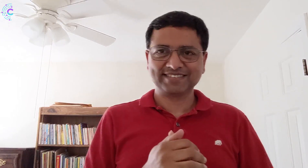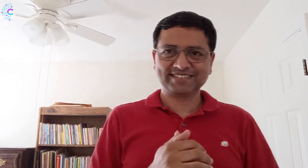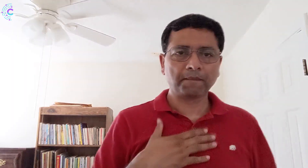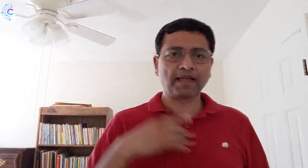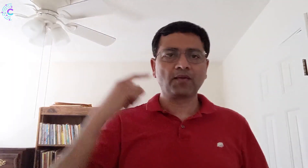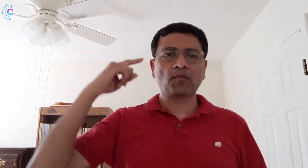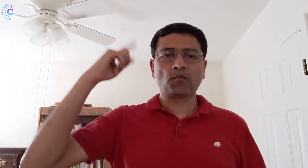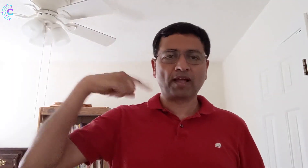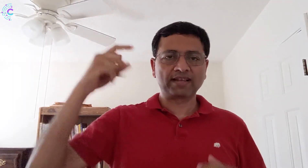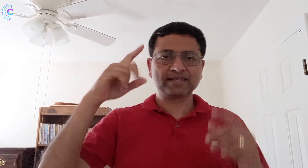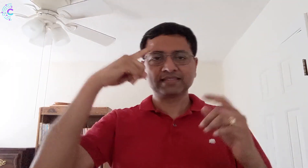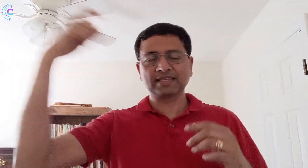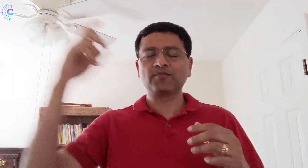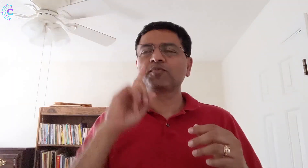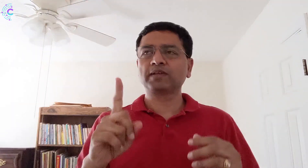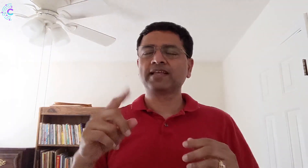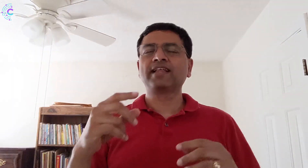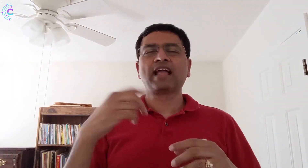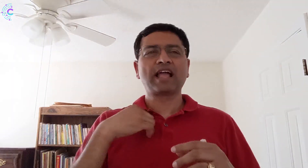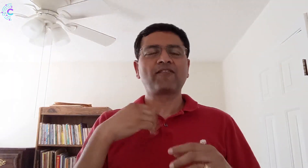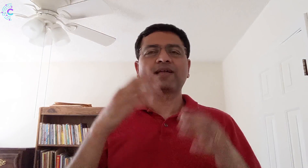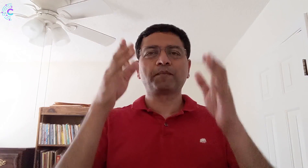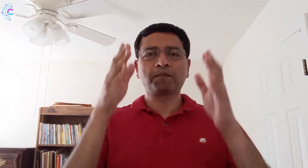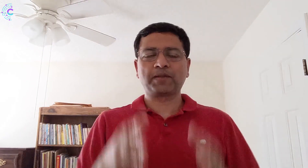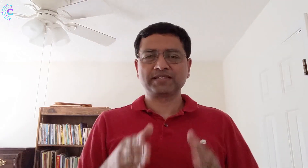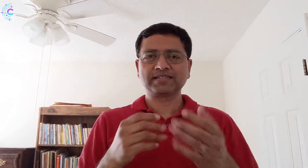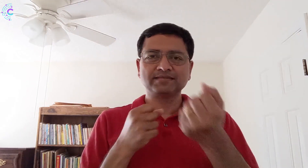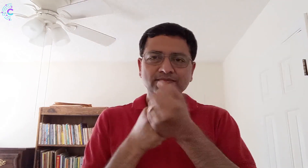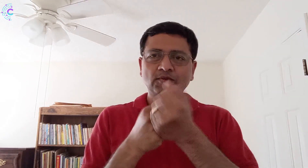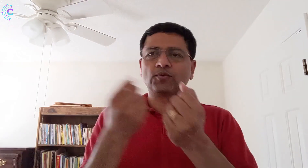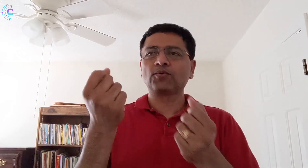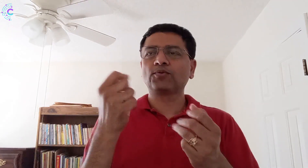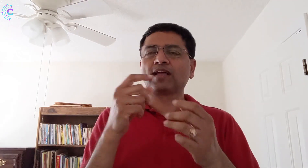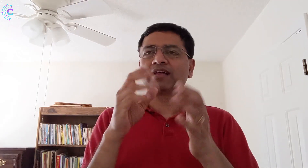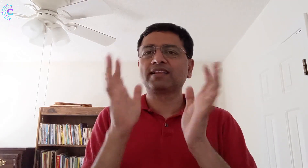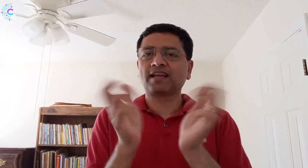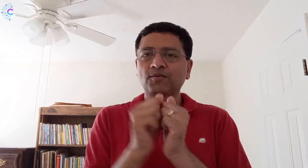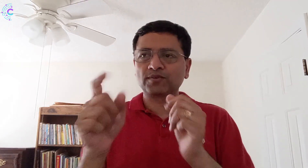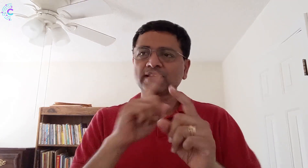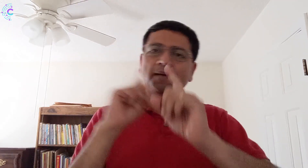That would be my ultimate dream to have someone who can understand and process